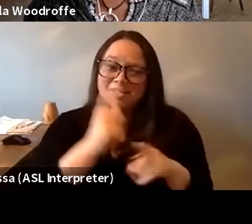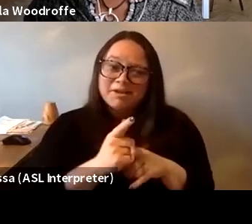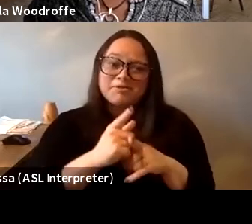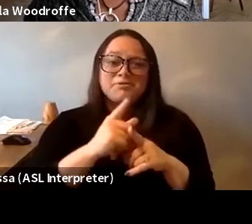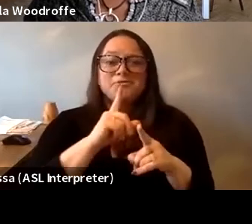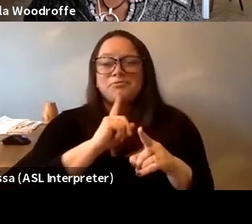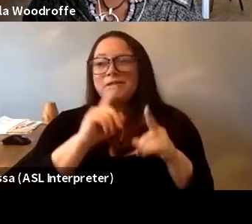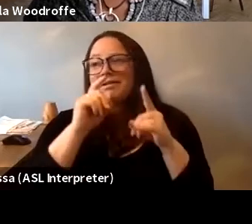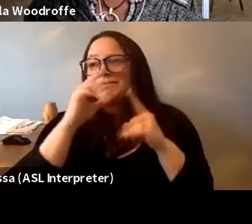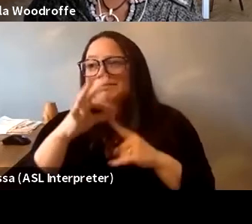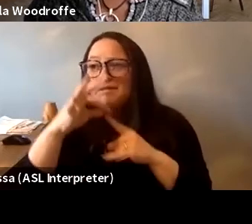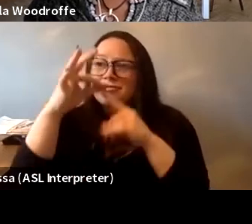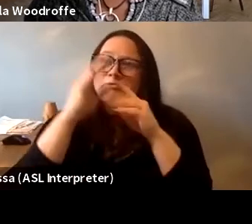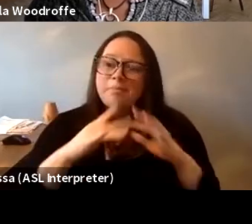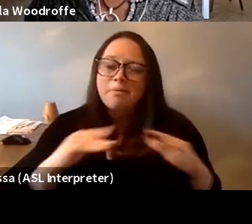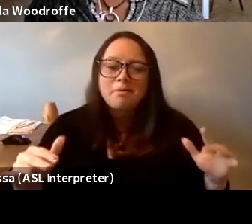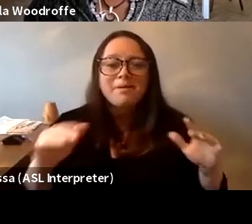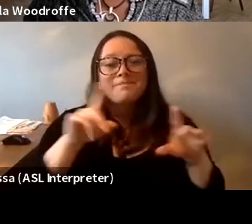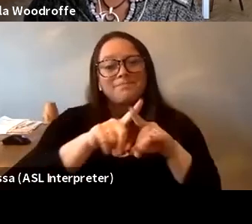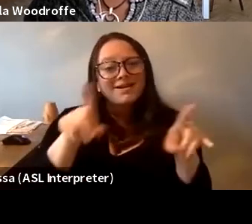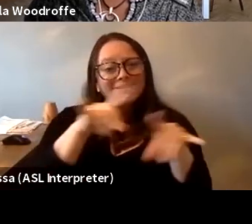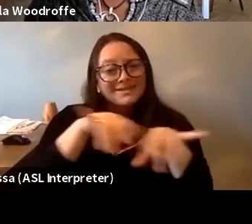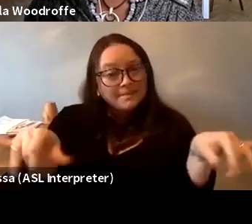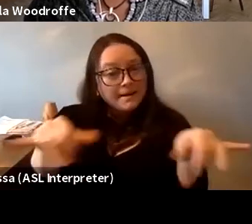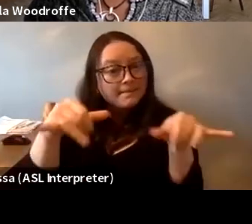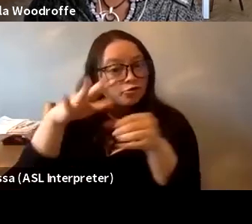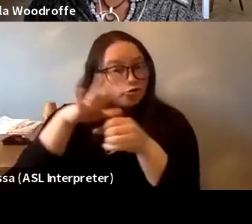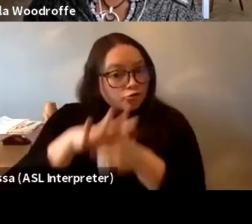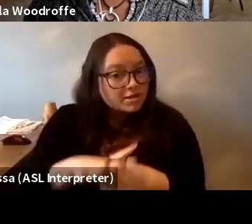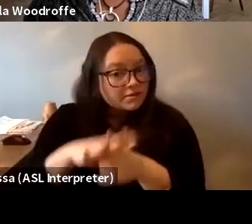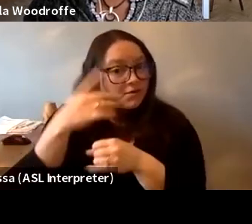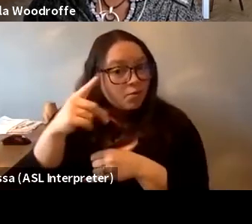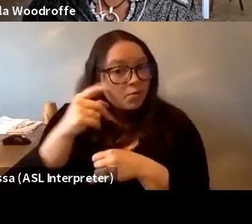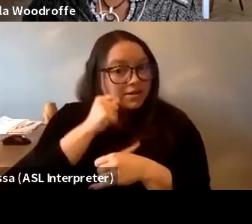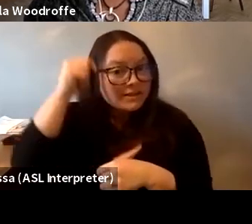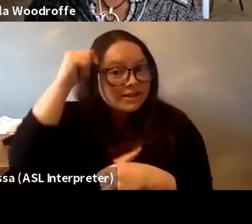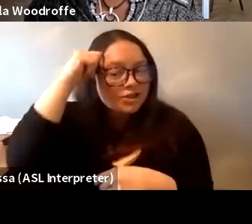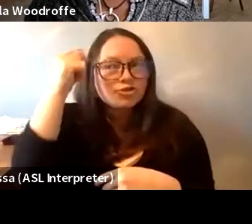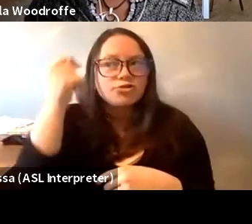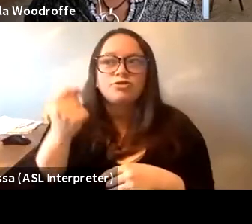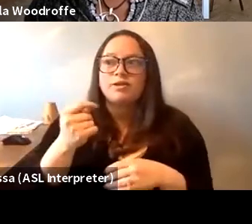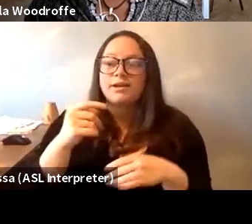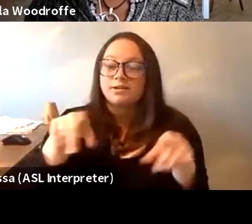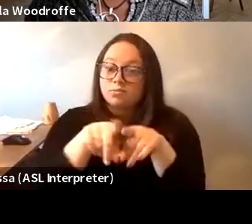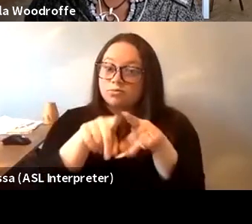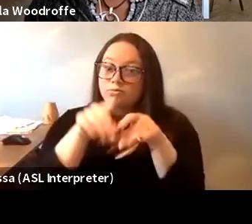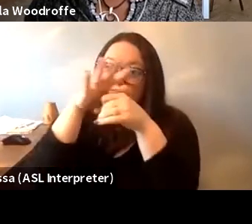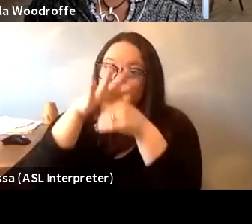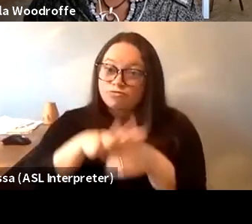stressful for a teenager, right. And it's also very stressful when your friends exclude you from things because they don't